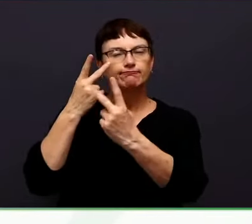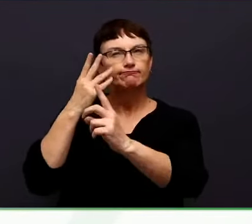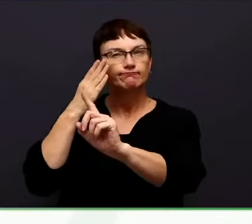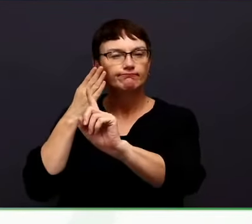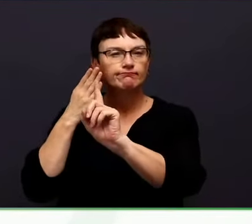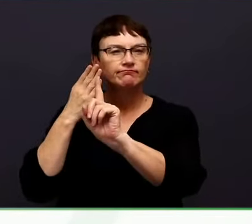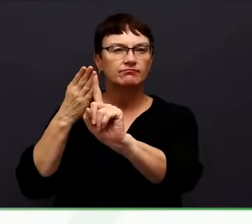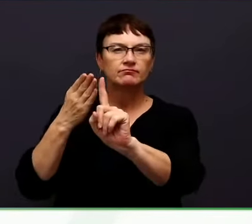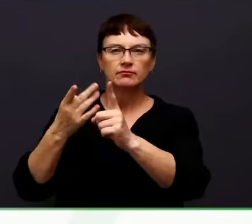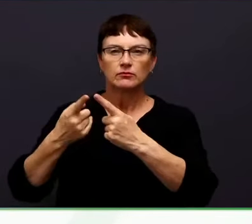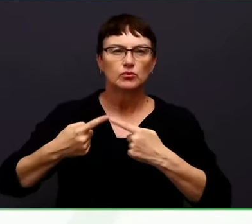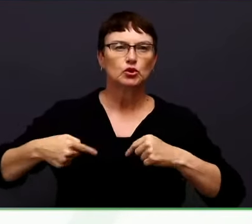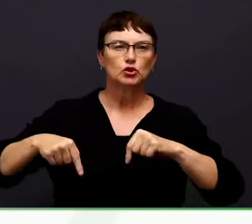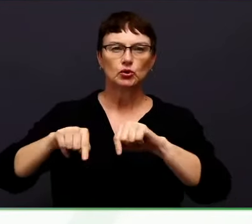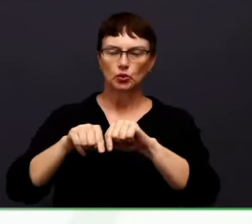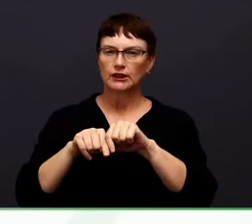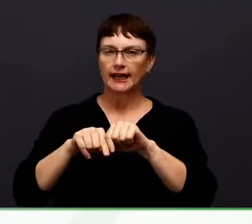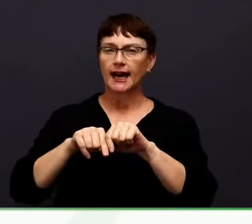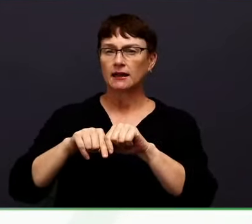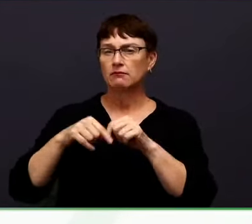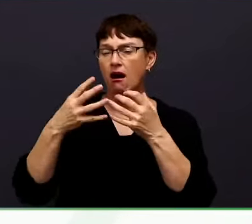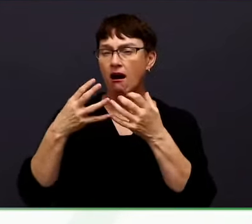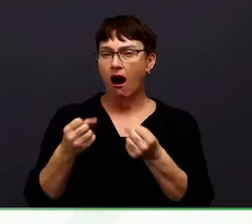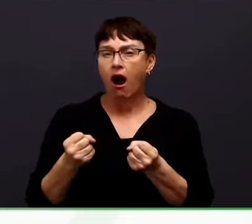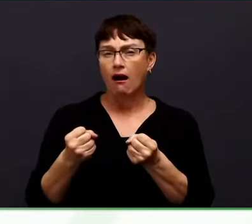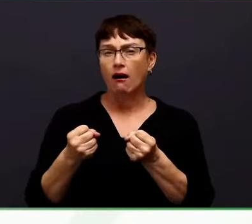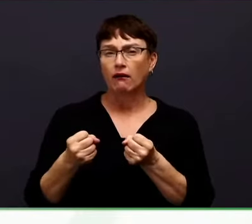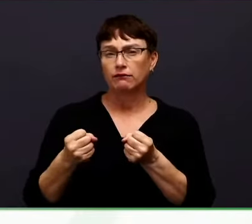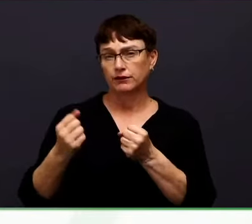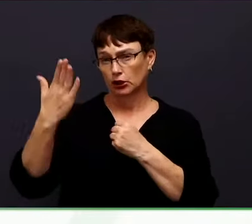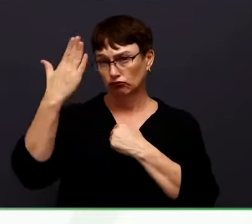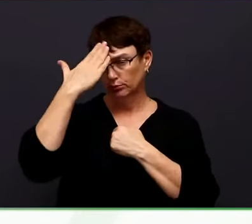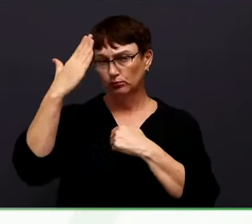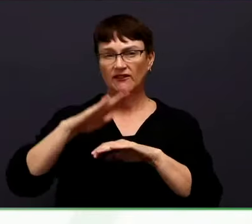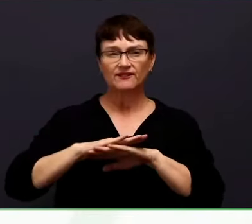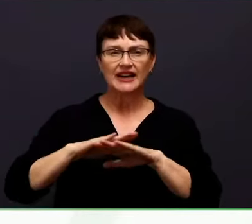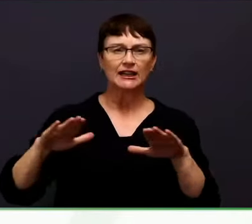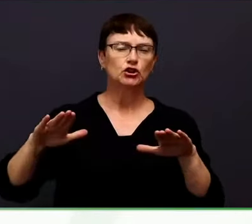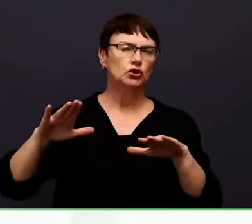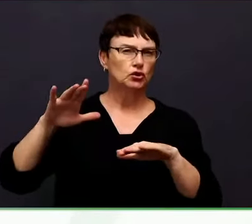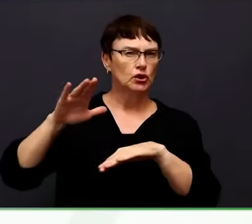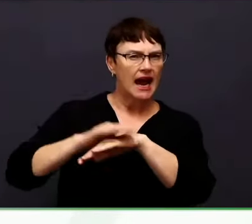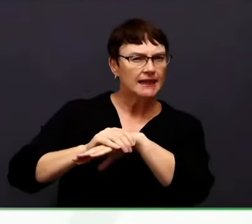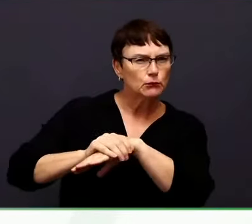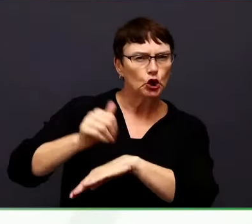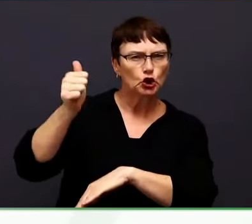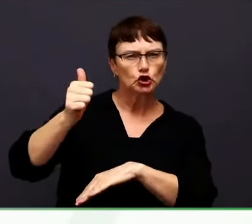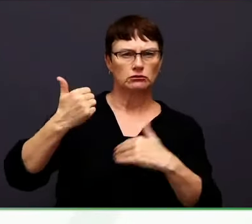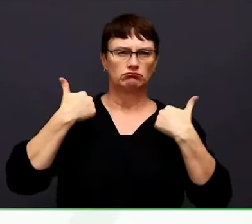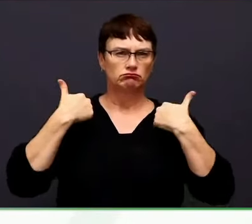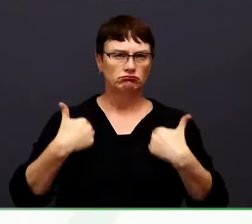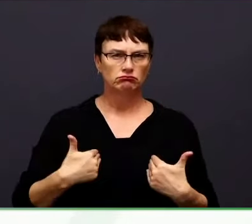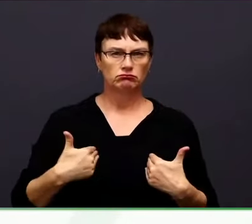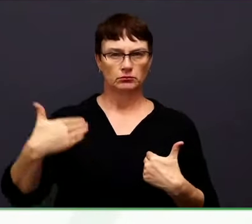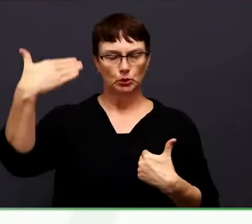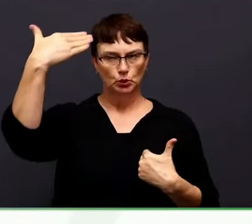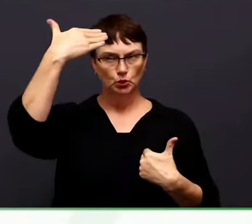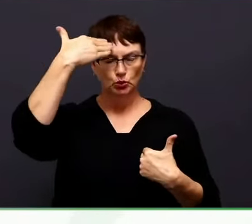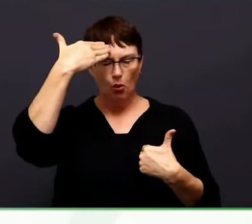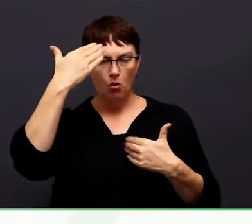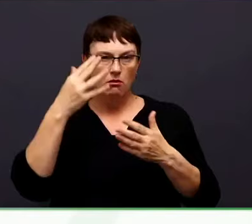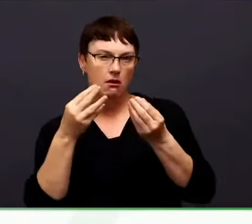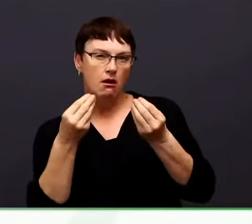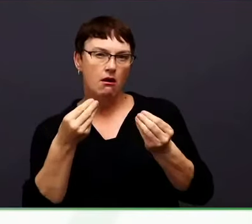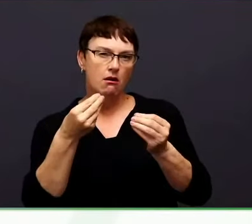expedition and our state and talk about politics and inclusive life